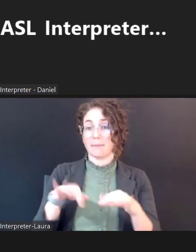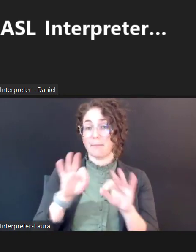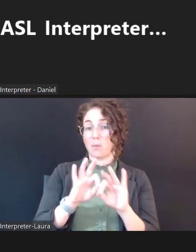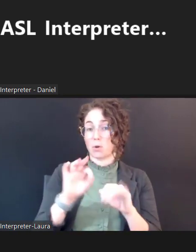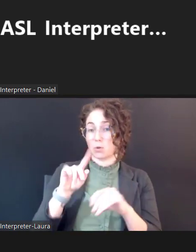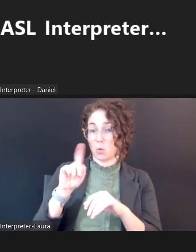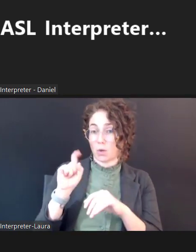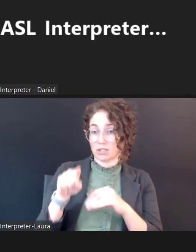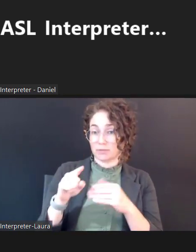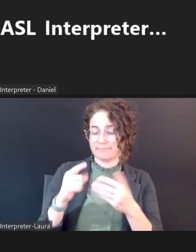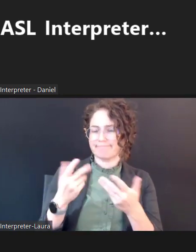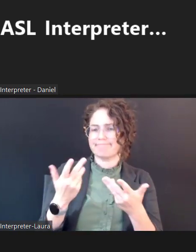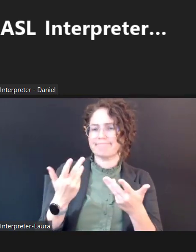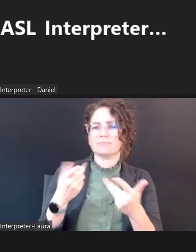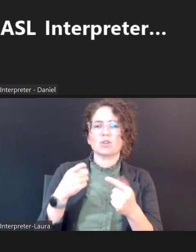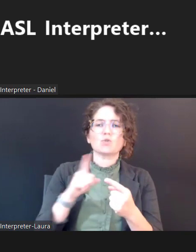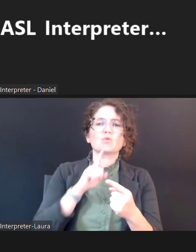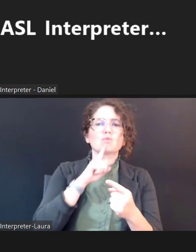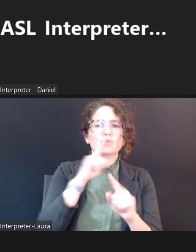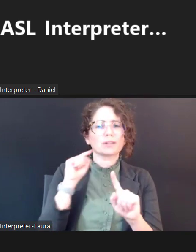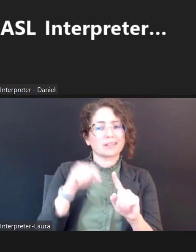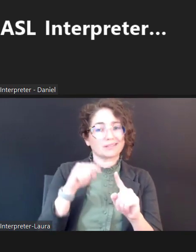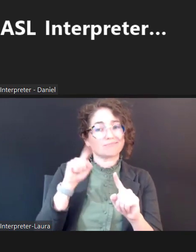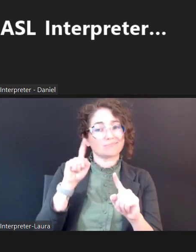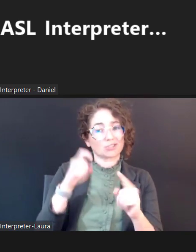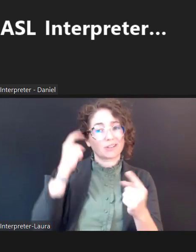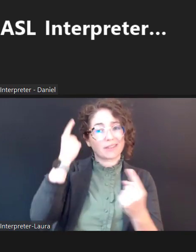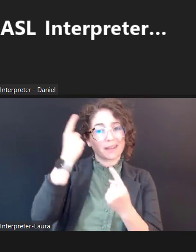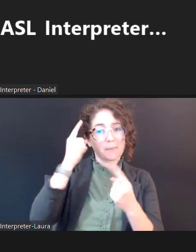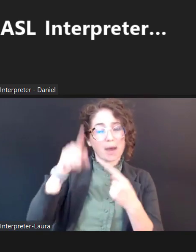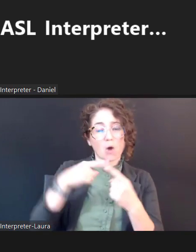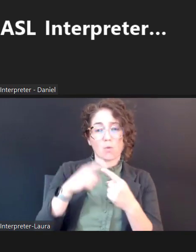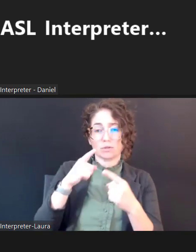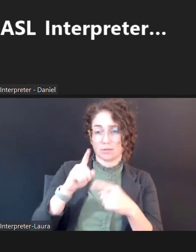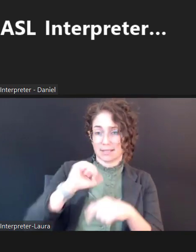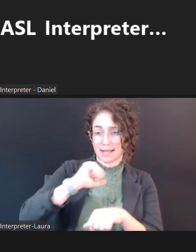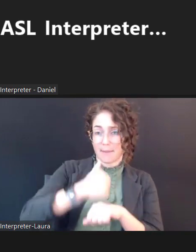to think about when you're establishing a screening program,